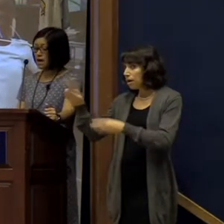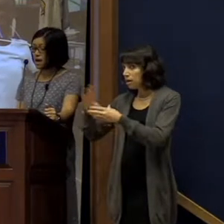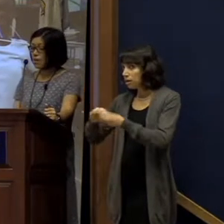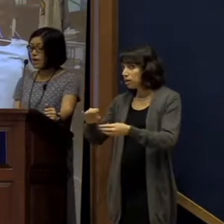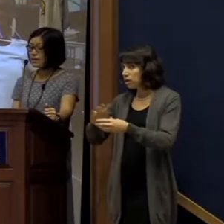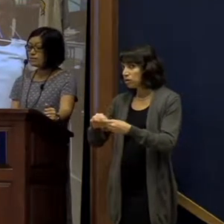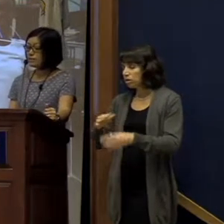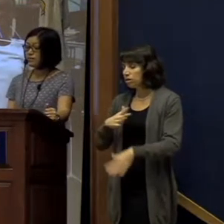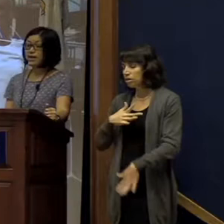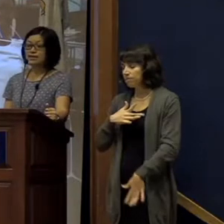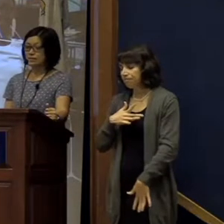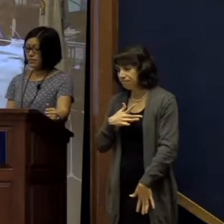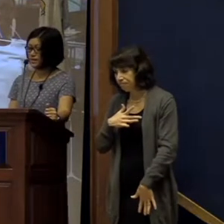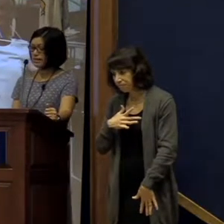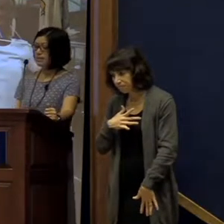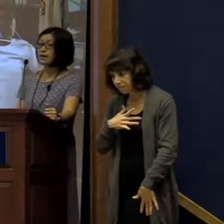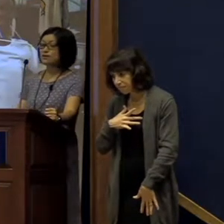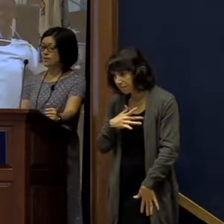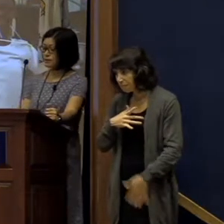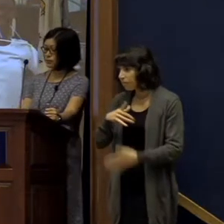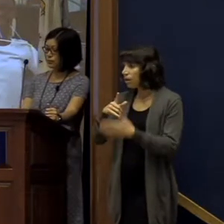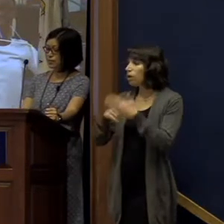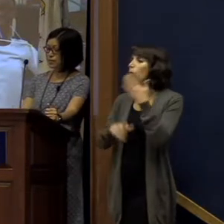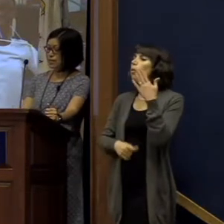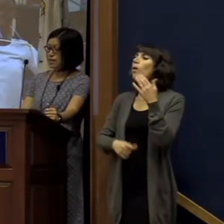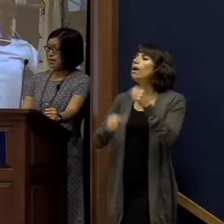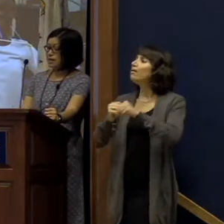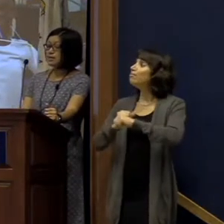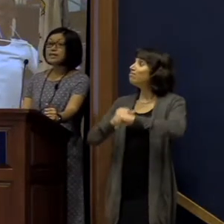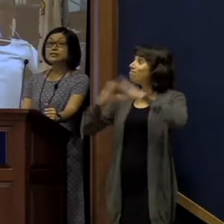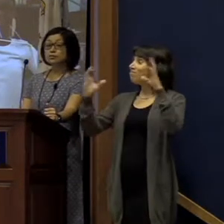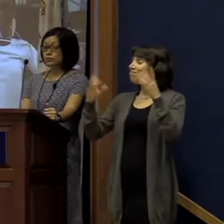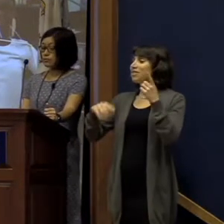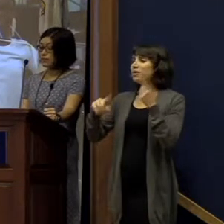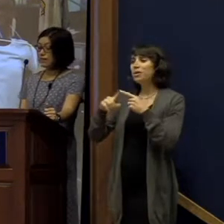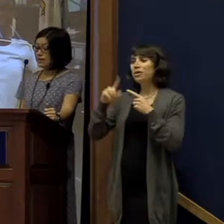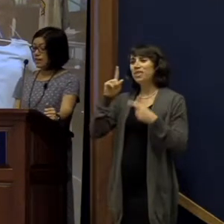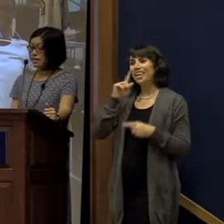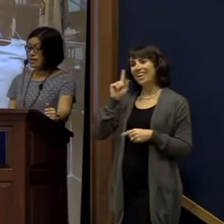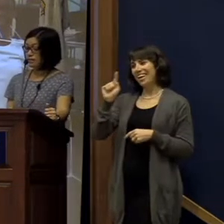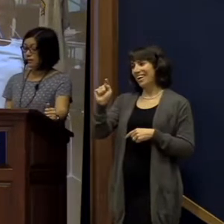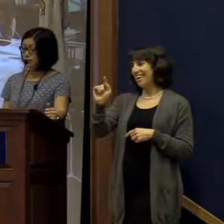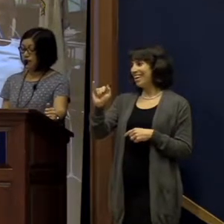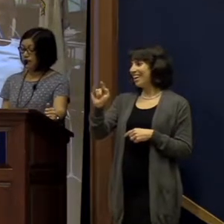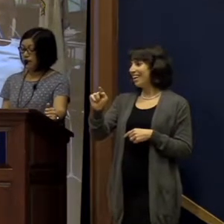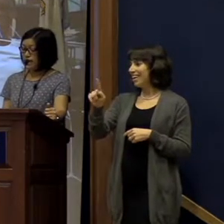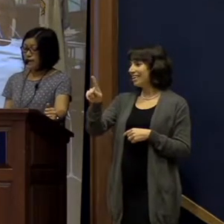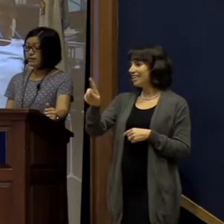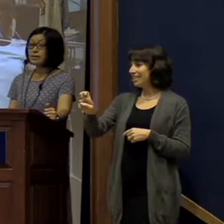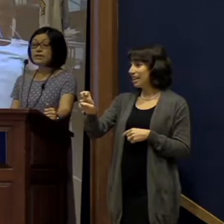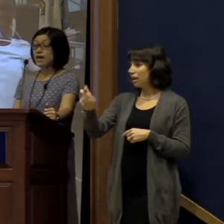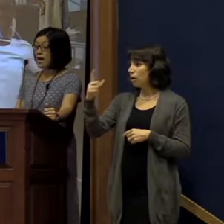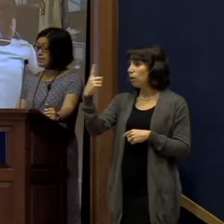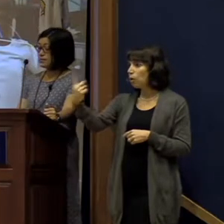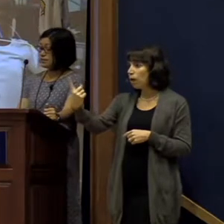What comes to mind when we think about title one schools? Now these schools originally are named described as serving a high percentage of